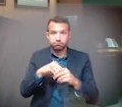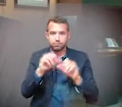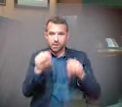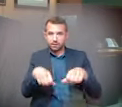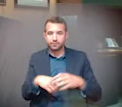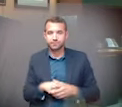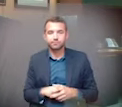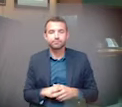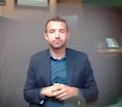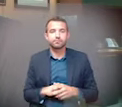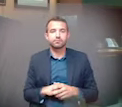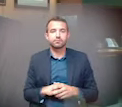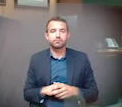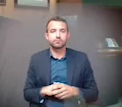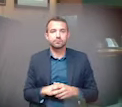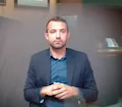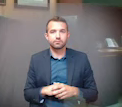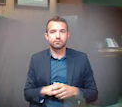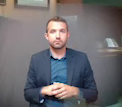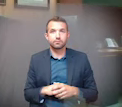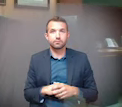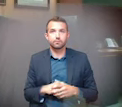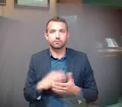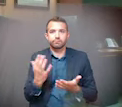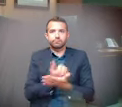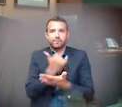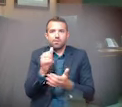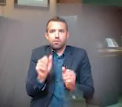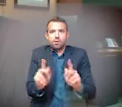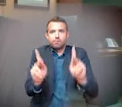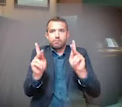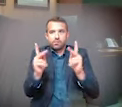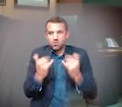And so, that is what we have the opportunity to do